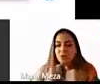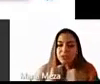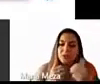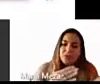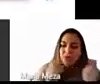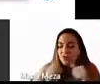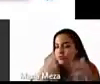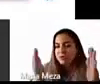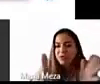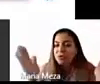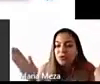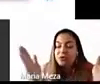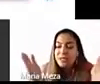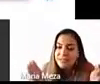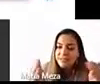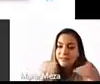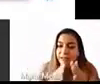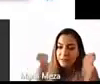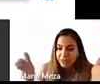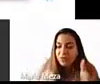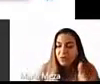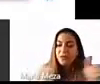million or I need five six million what you need in the framework of what